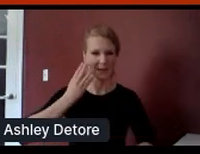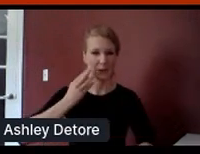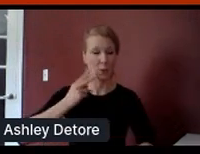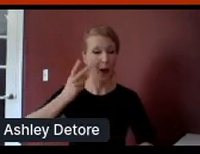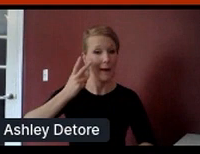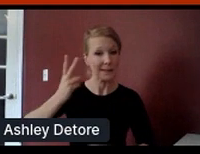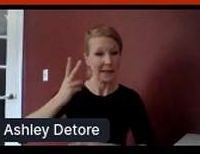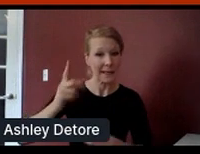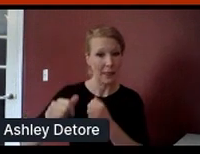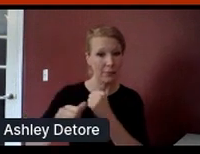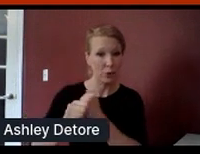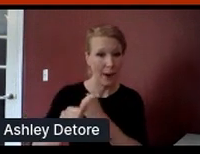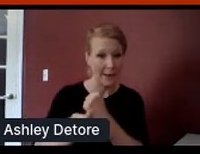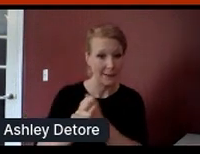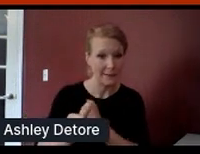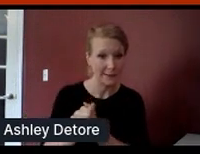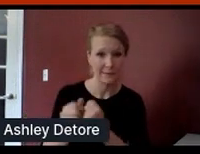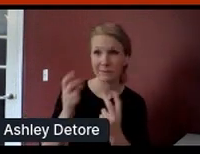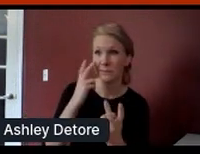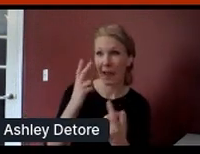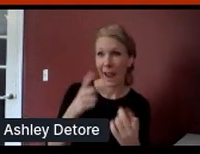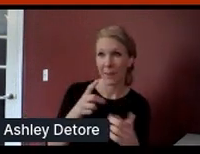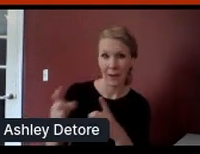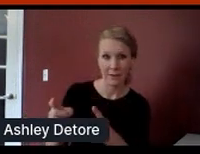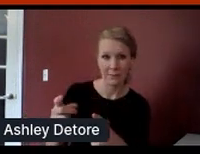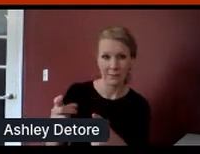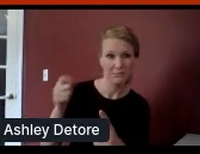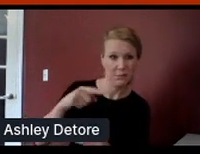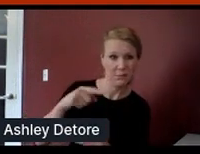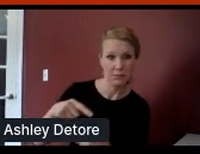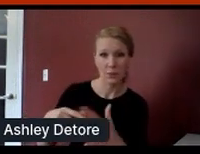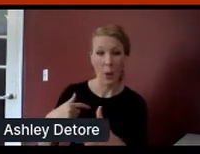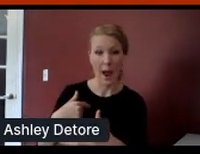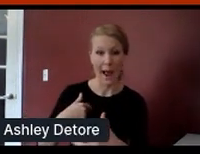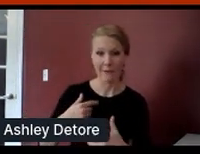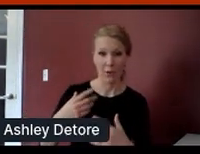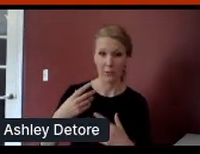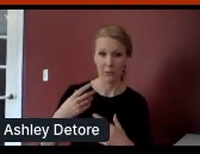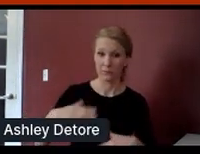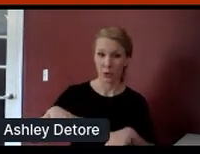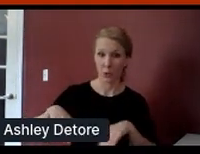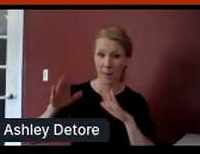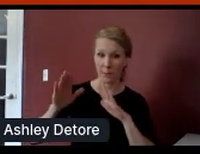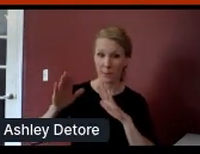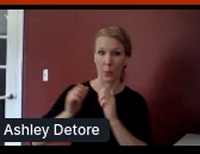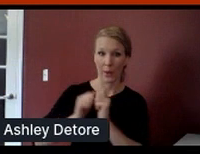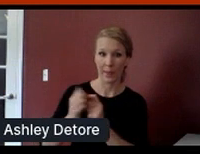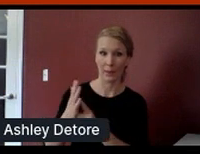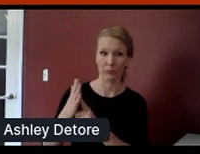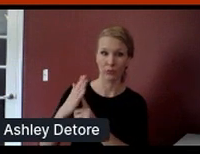I'm coming in with a lifetime of oppression. So navigating that is really tough.